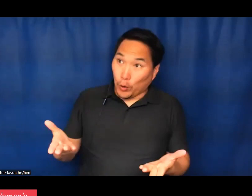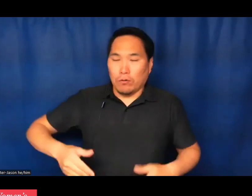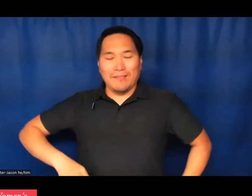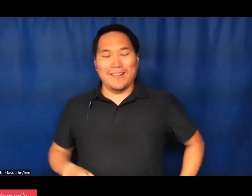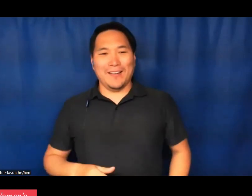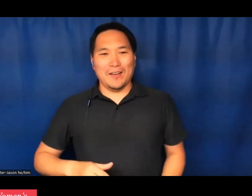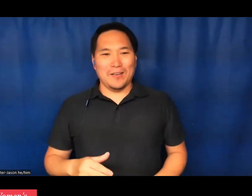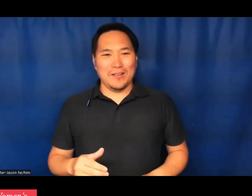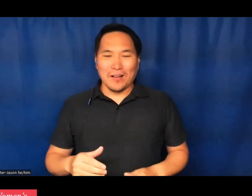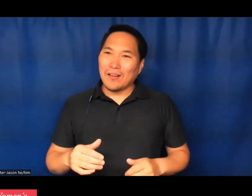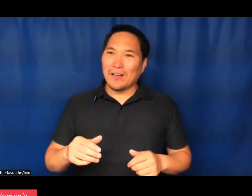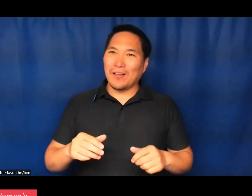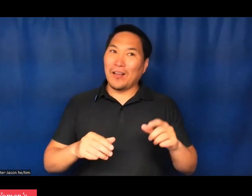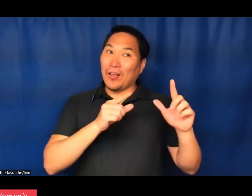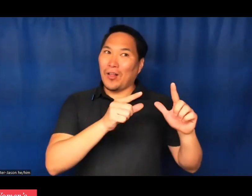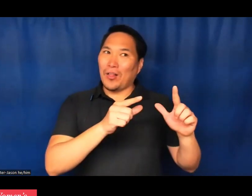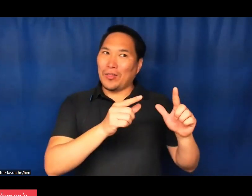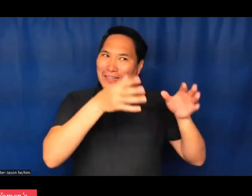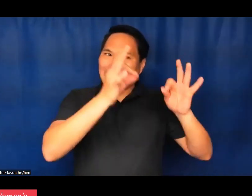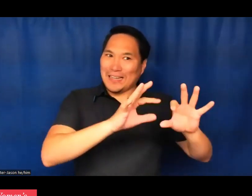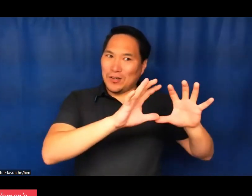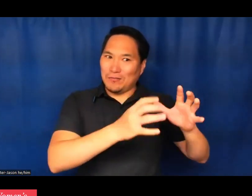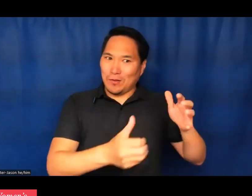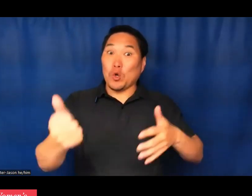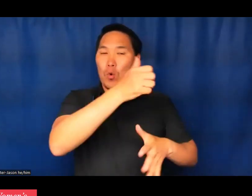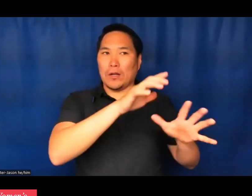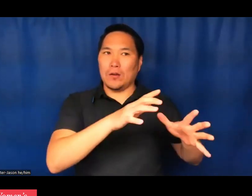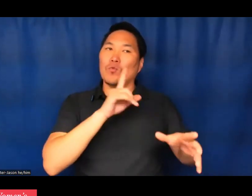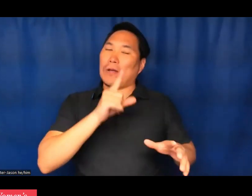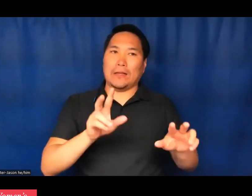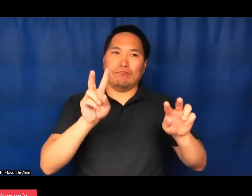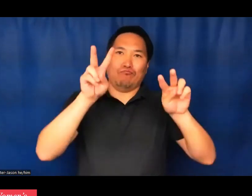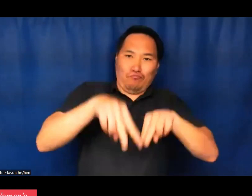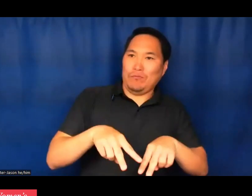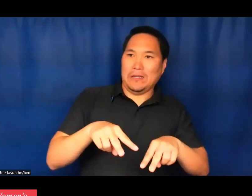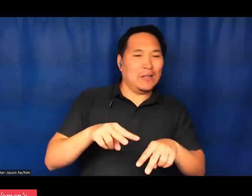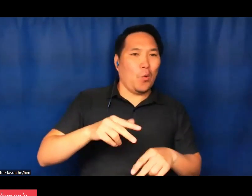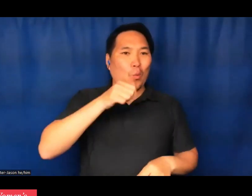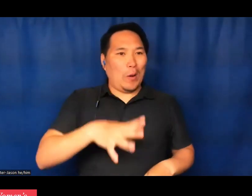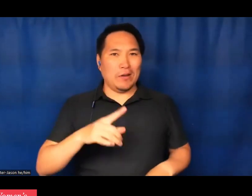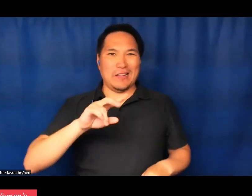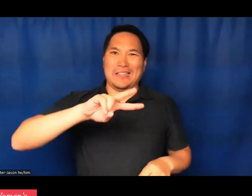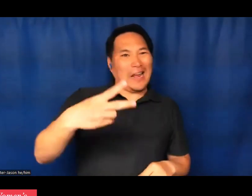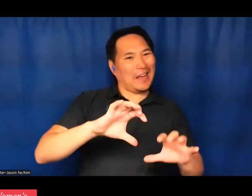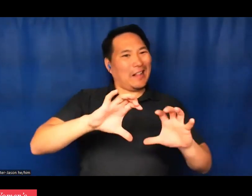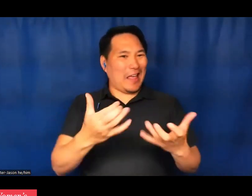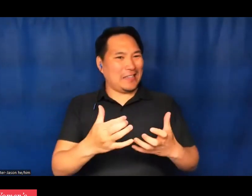That the majority decision really relegates women to the second class of the Constitution.